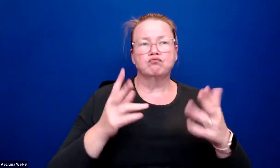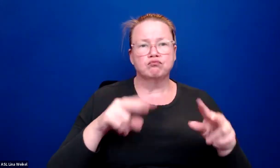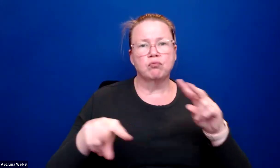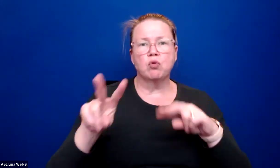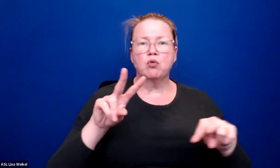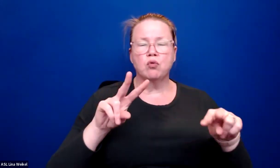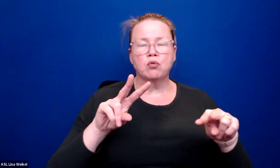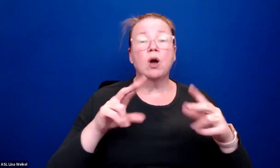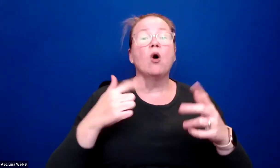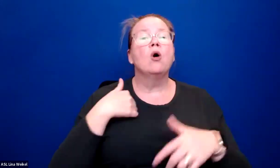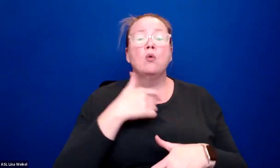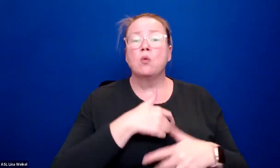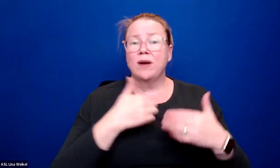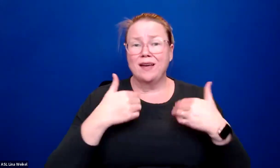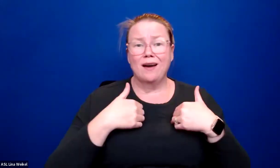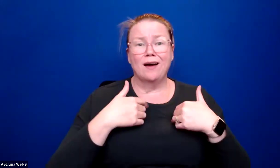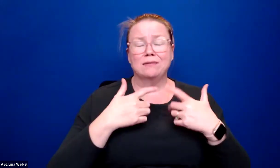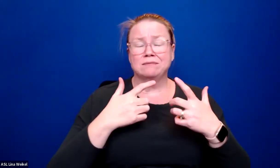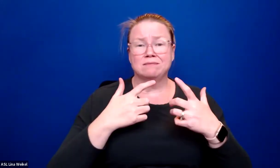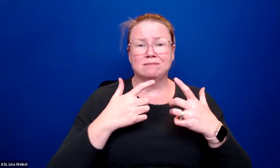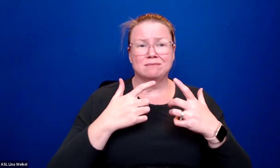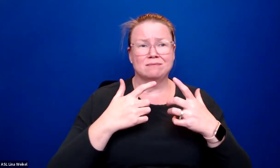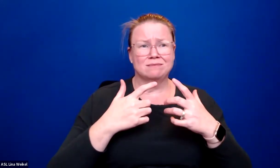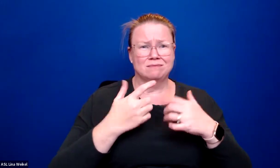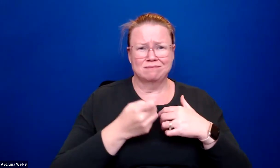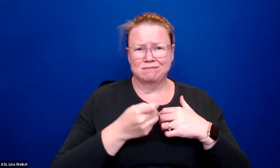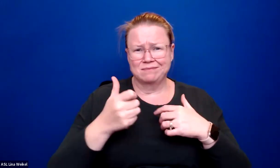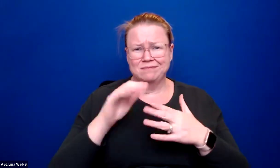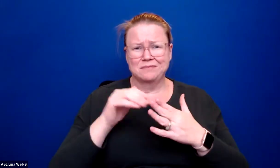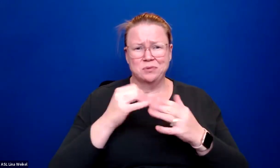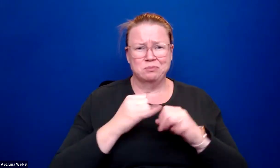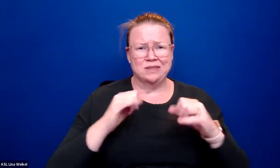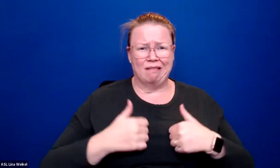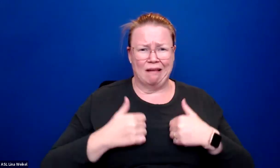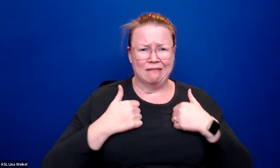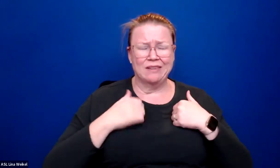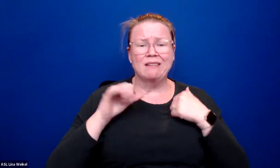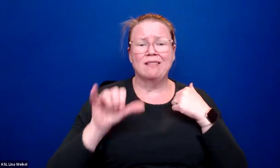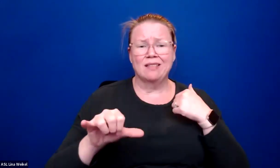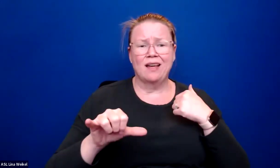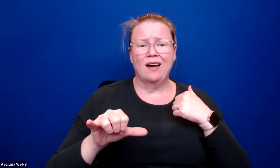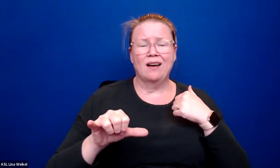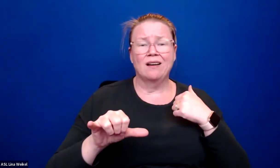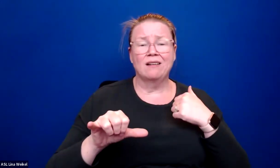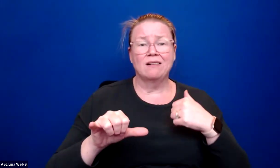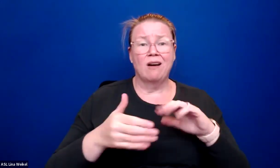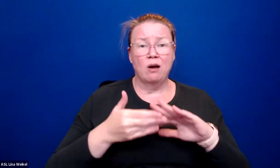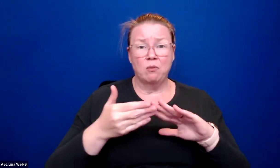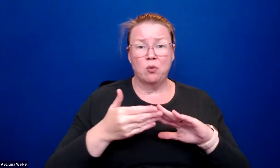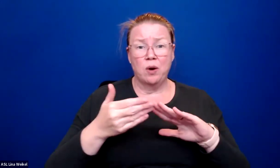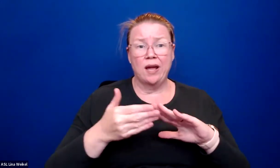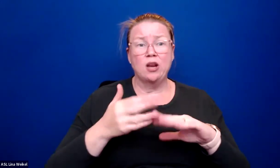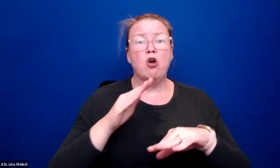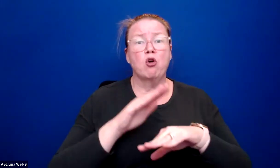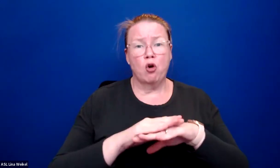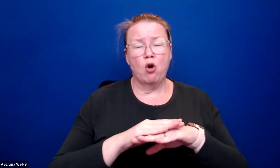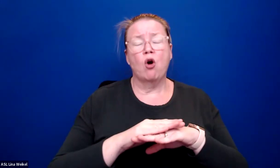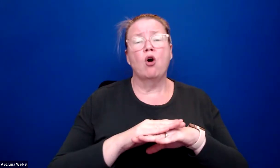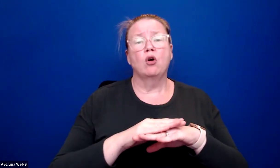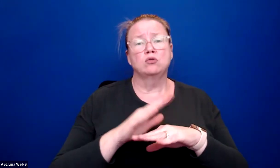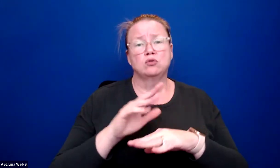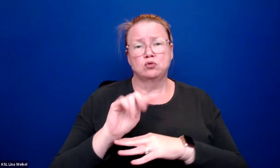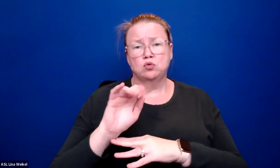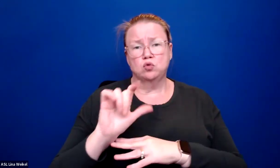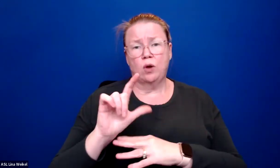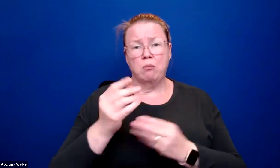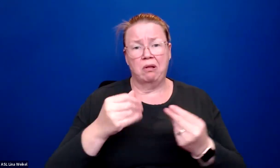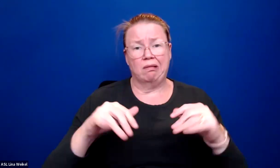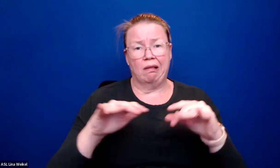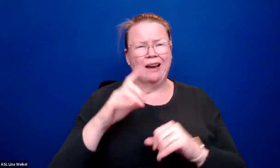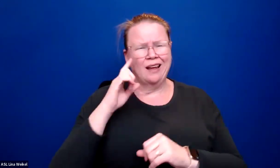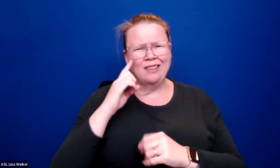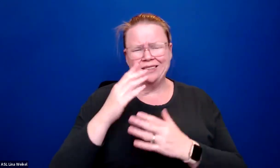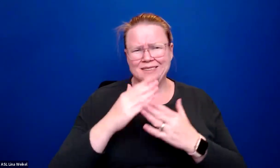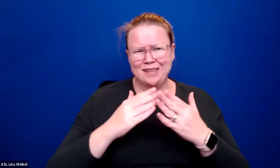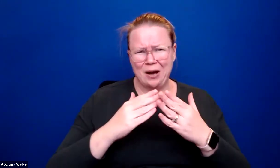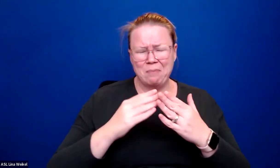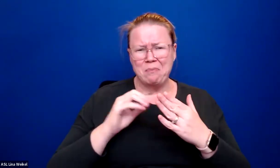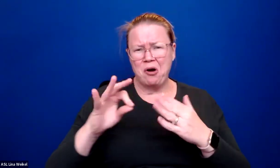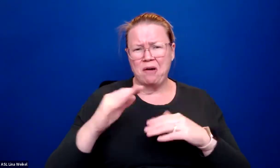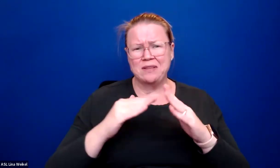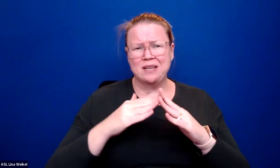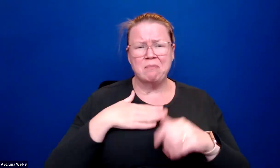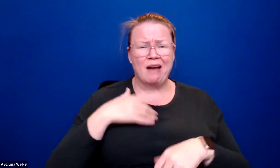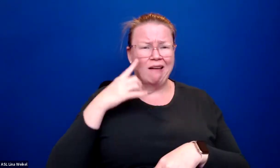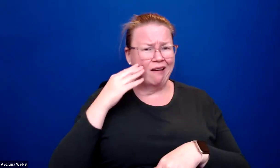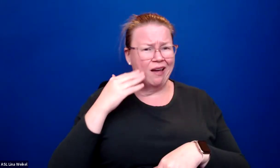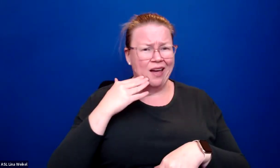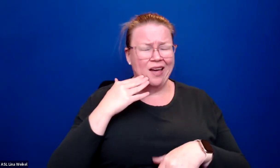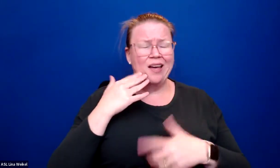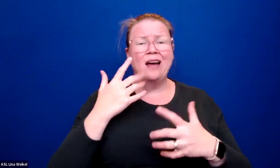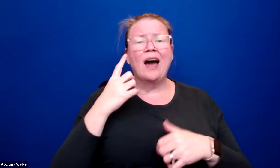Elissa w/ APRIL: You know we have very few centers for independent living that are operating on travel land. You know I can think of a couple off the top of my head. I think there's